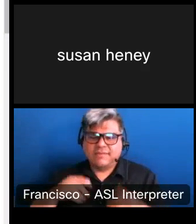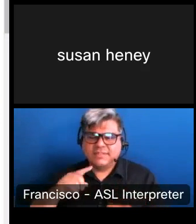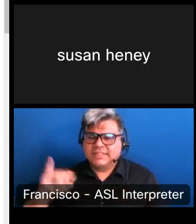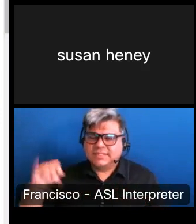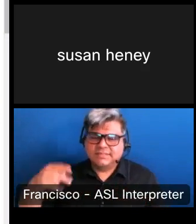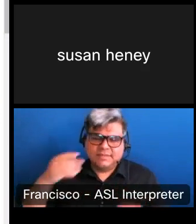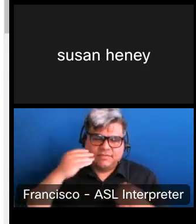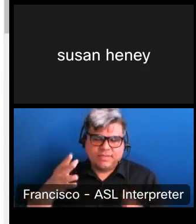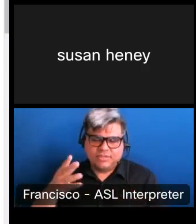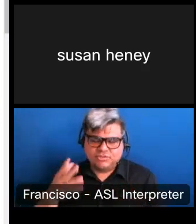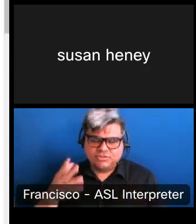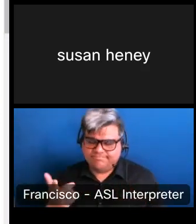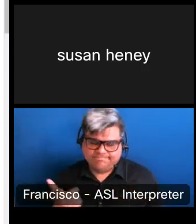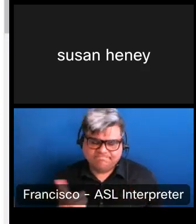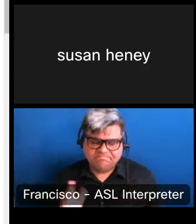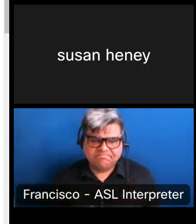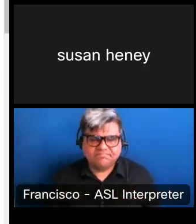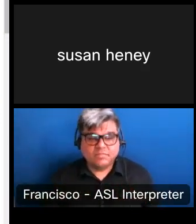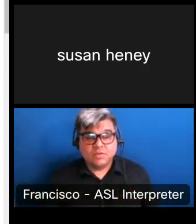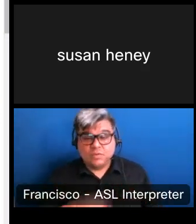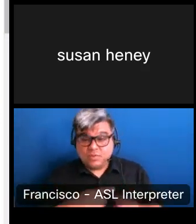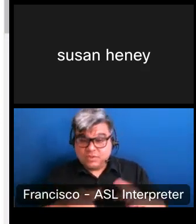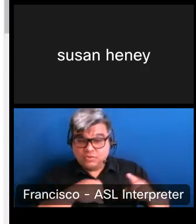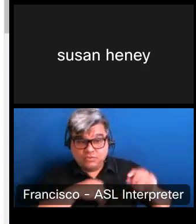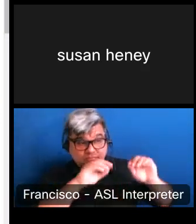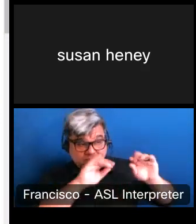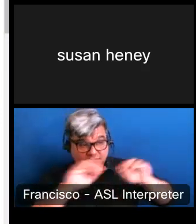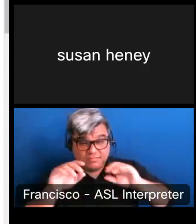Upon entering a zip code, you can select what area you're interested